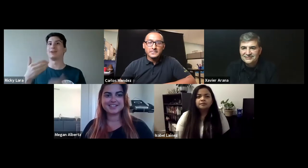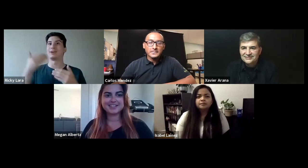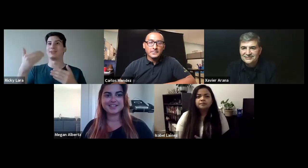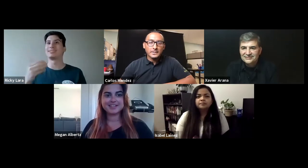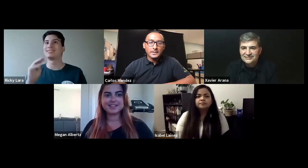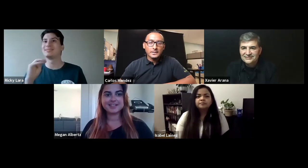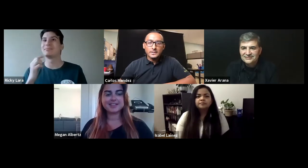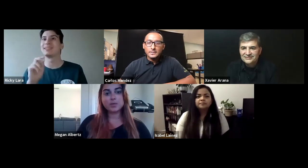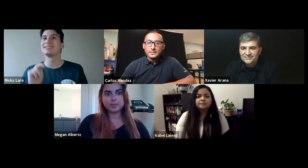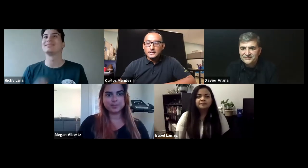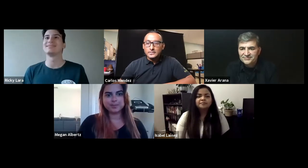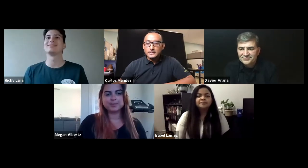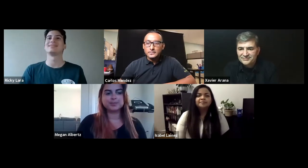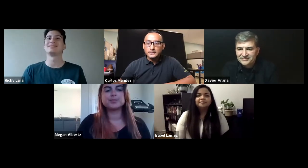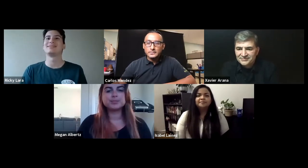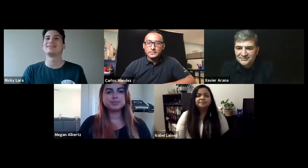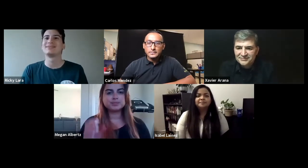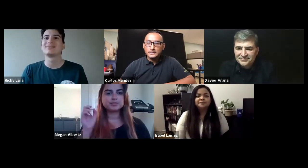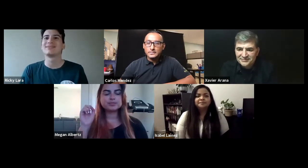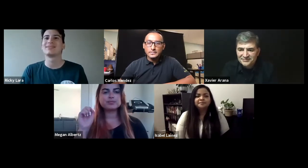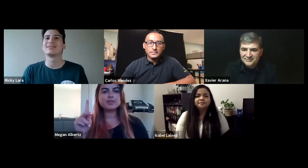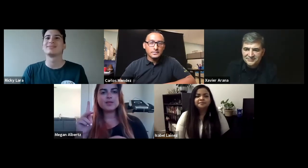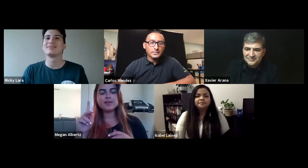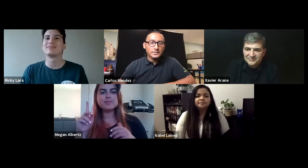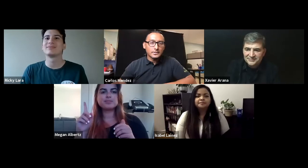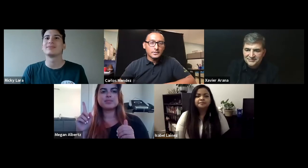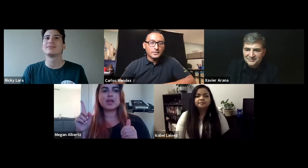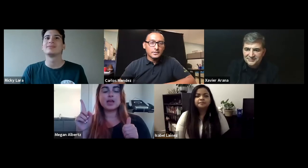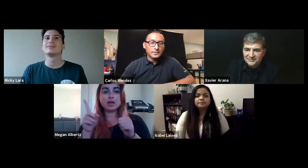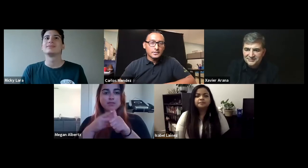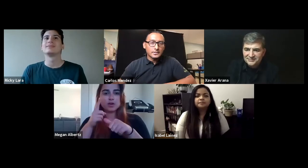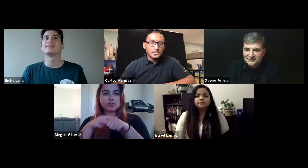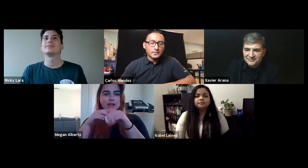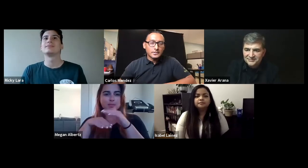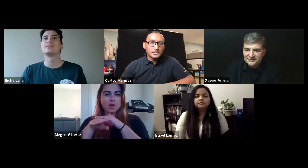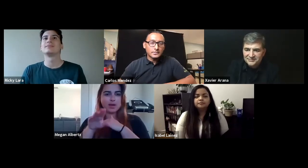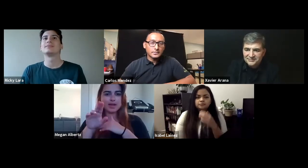Megan, do you want to go ahead and share? Megan: Sure.